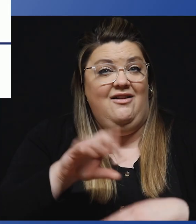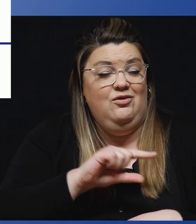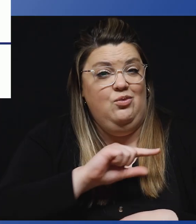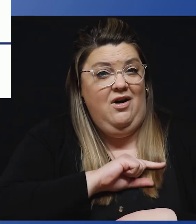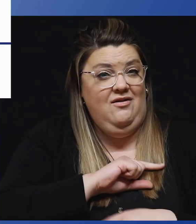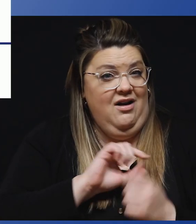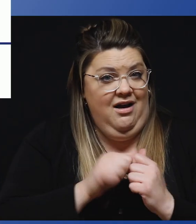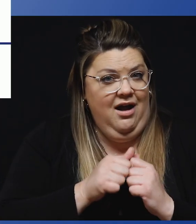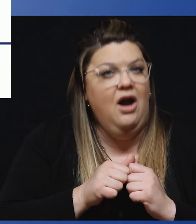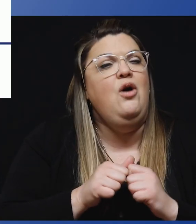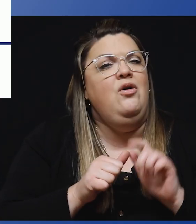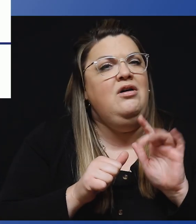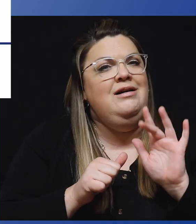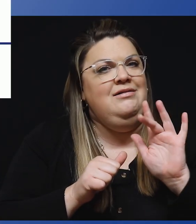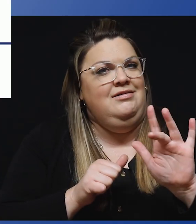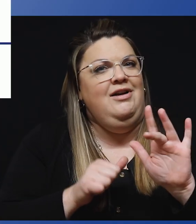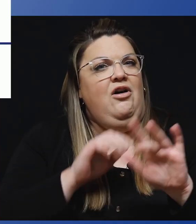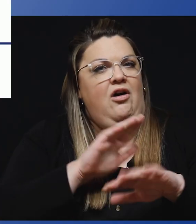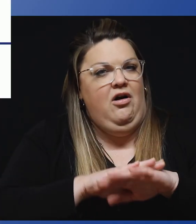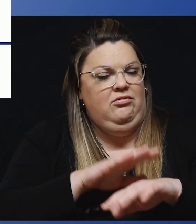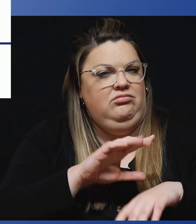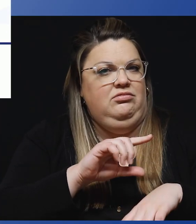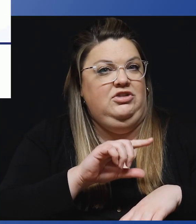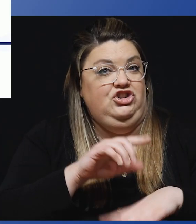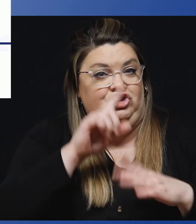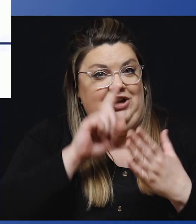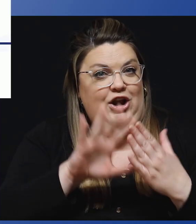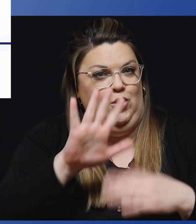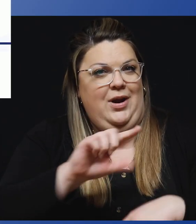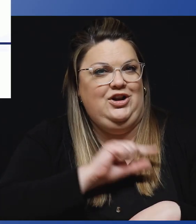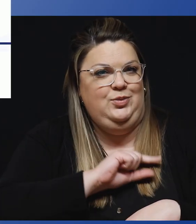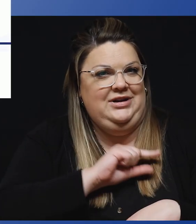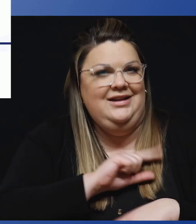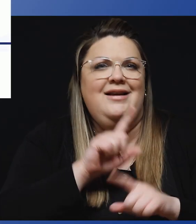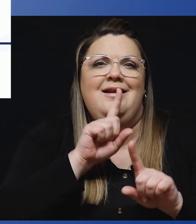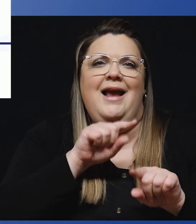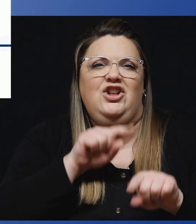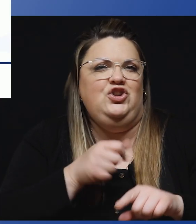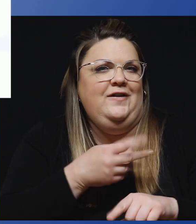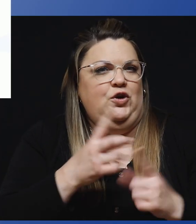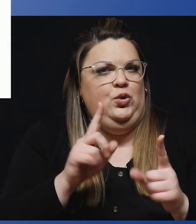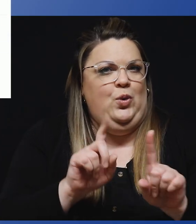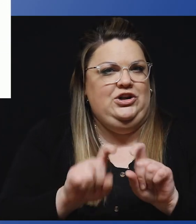by completing Check Your Eligibility and answering a few pre-screening questions.